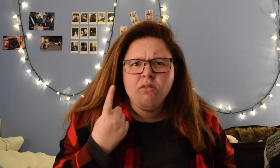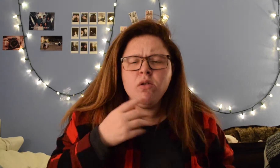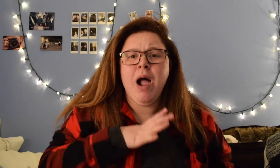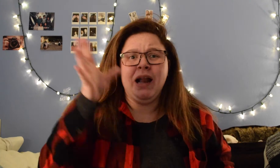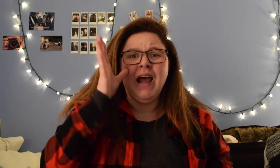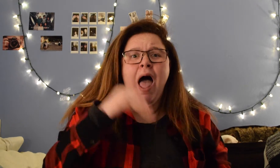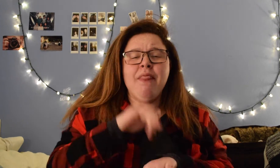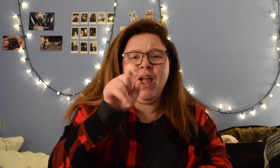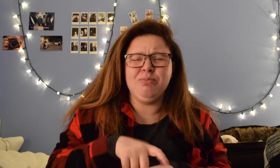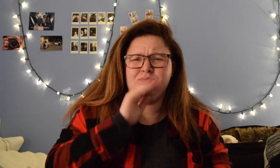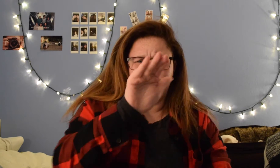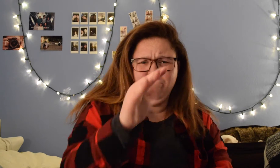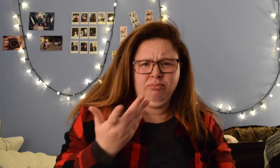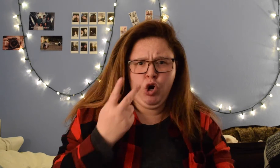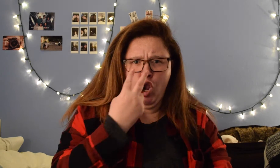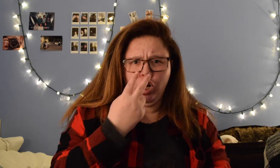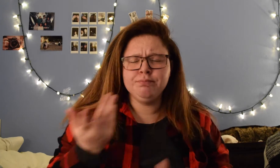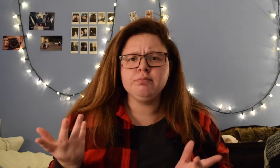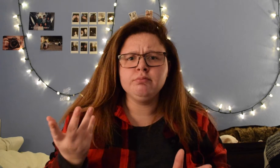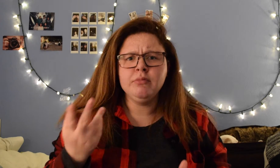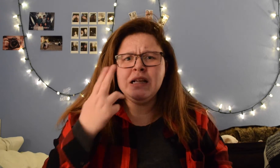At that time, my dad stood up for me and said, "look at me"